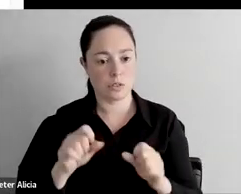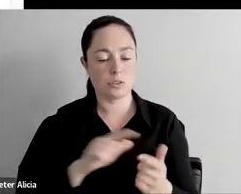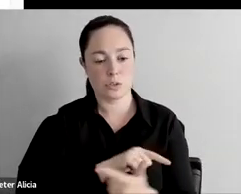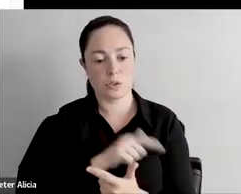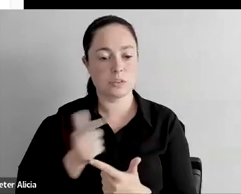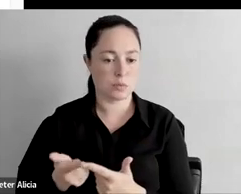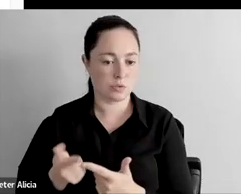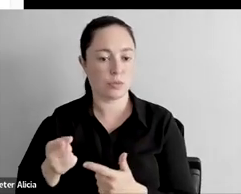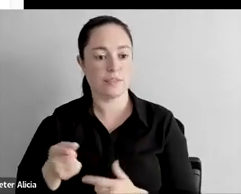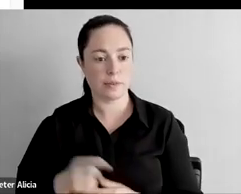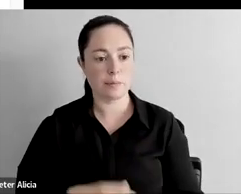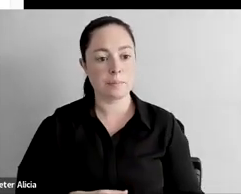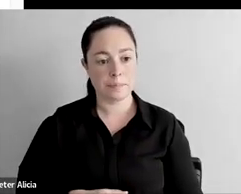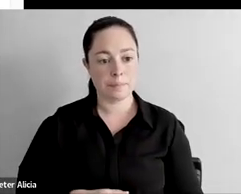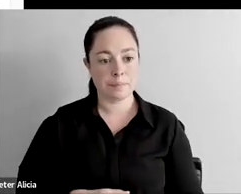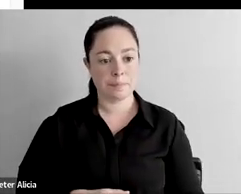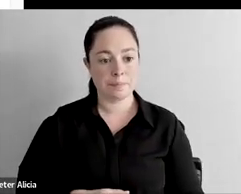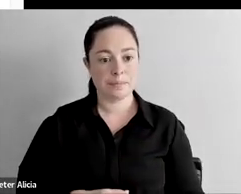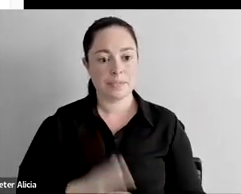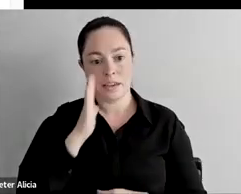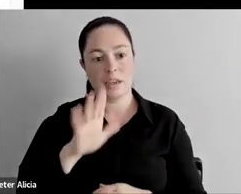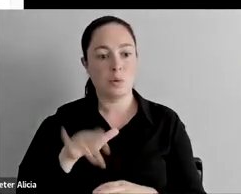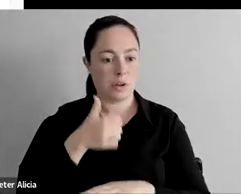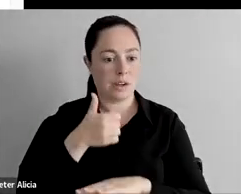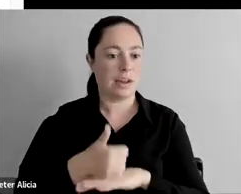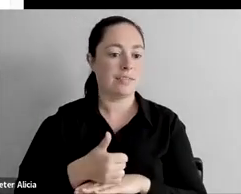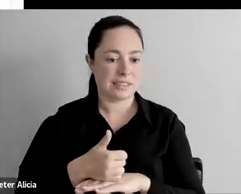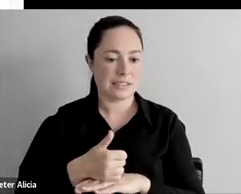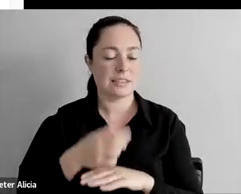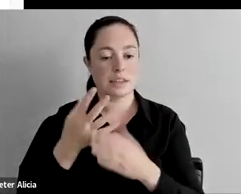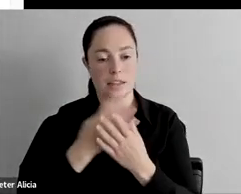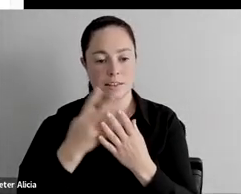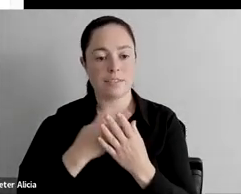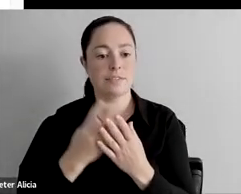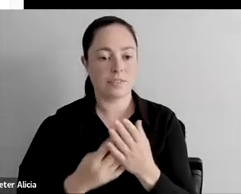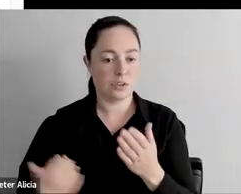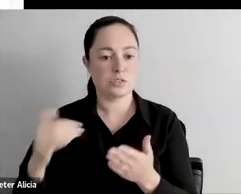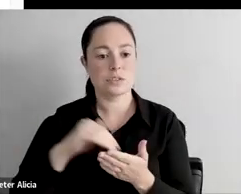You will have to make your selections again. So I'm going to pick Oklahoma,